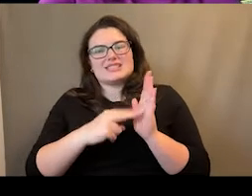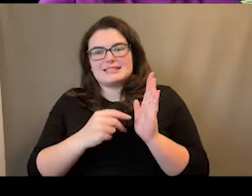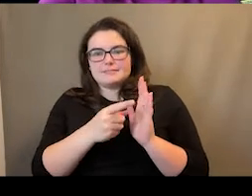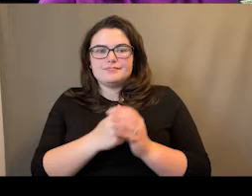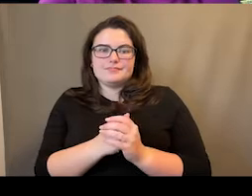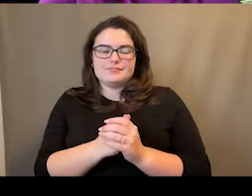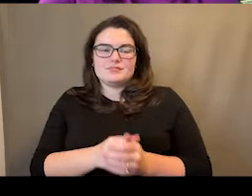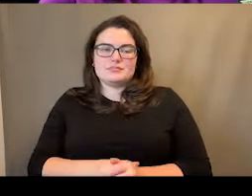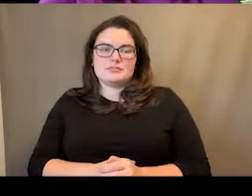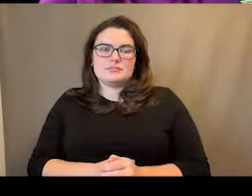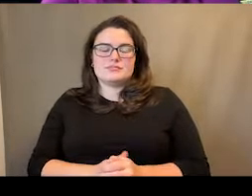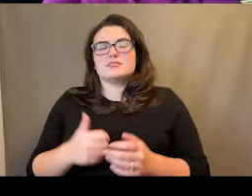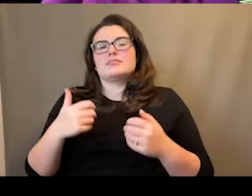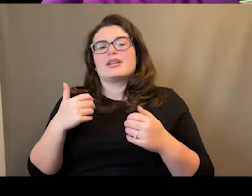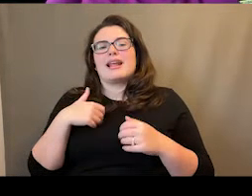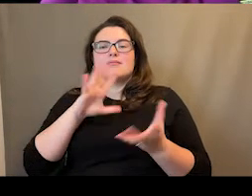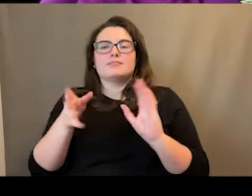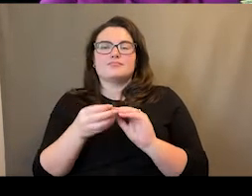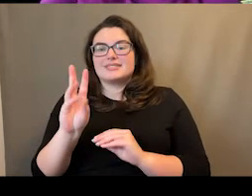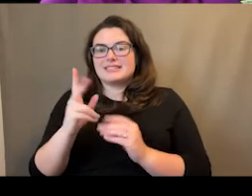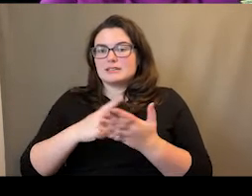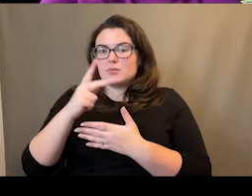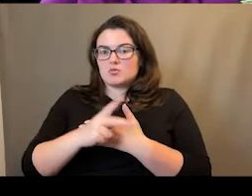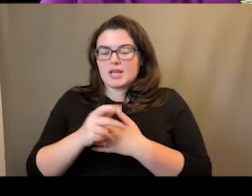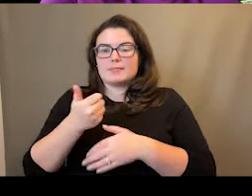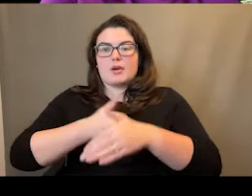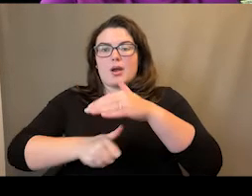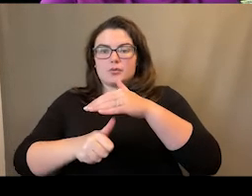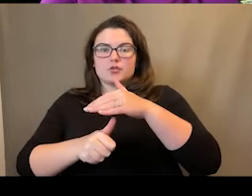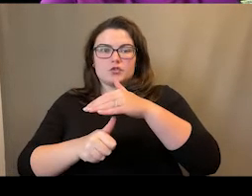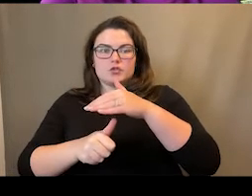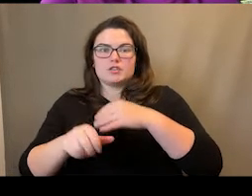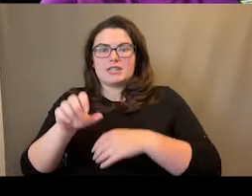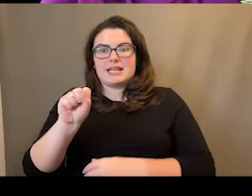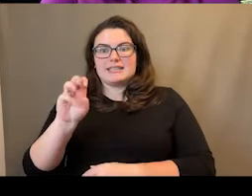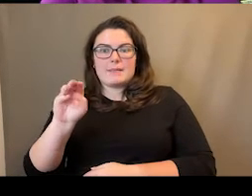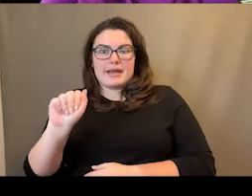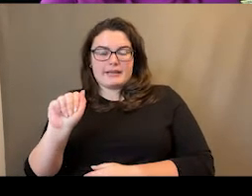There are six programs that fall under SMA.